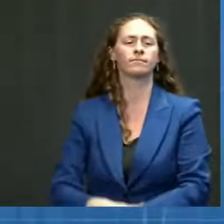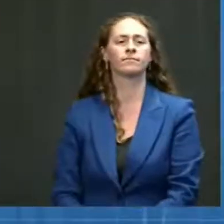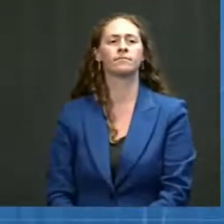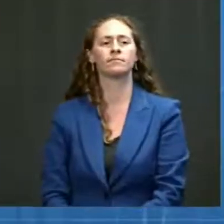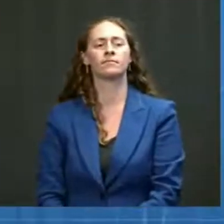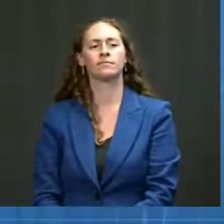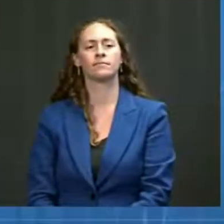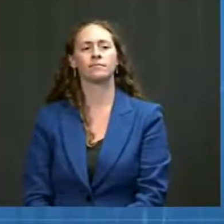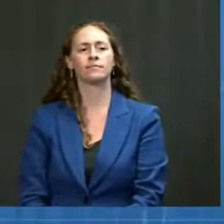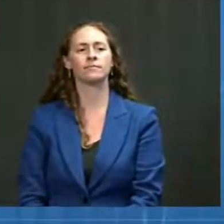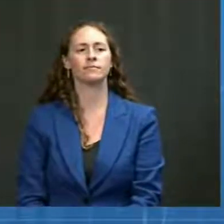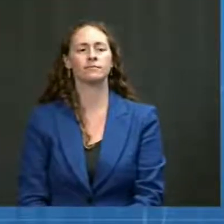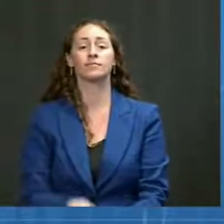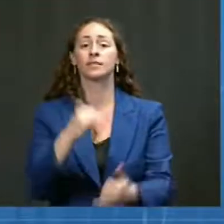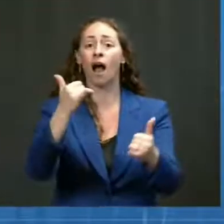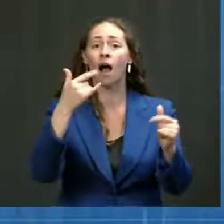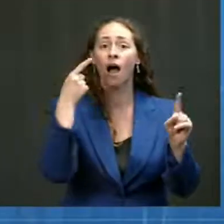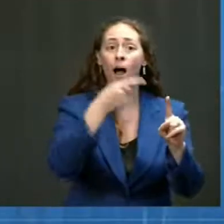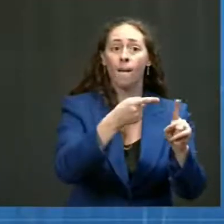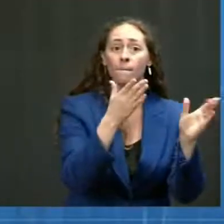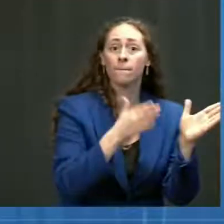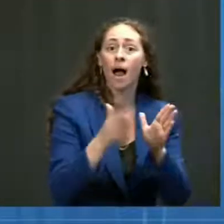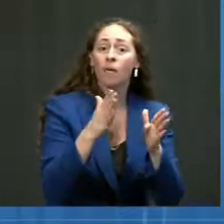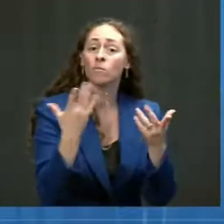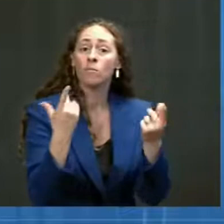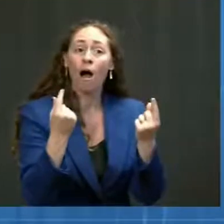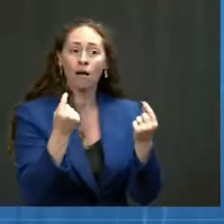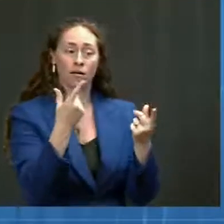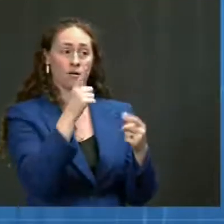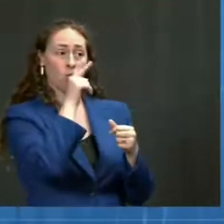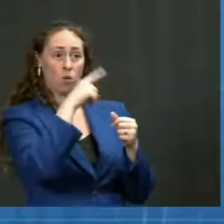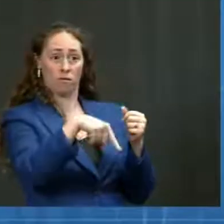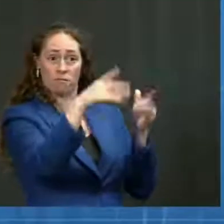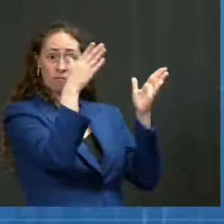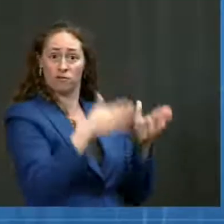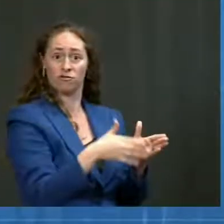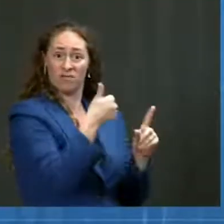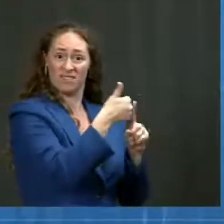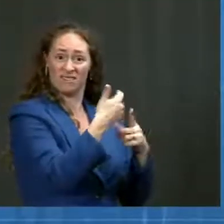RECOMMENDATIONS BASED ON A THOROUGH REVIEW OF THE EVIDENCE.